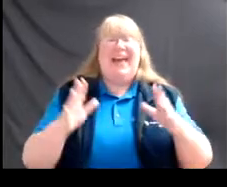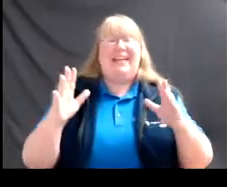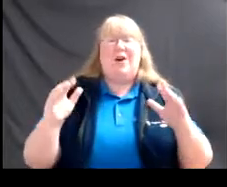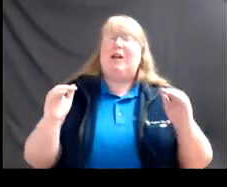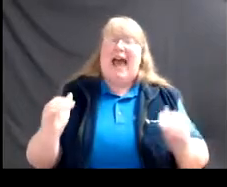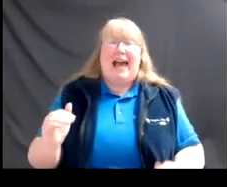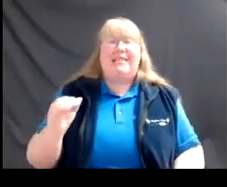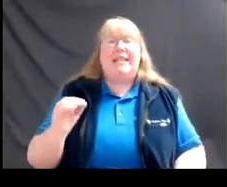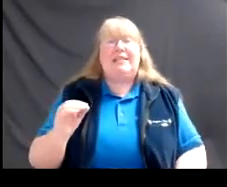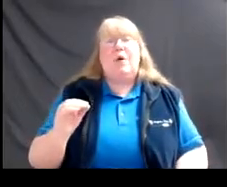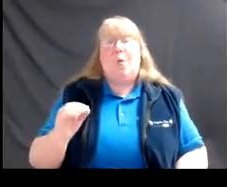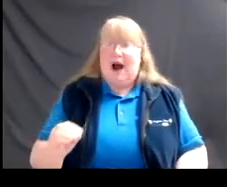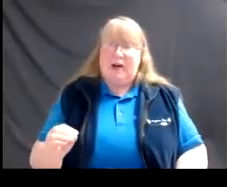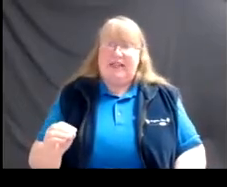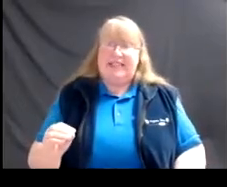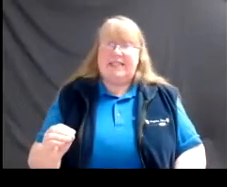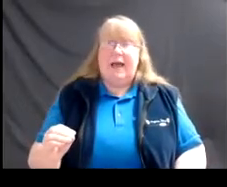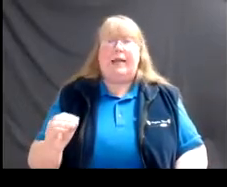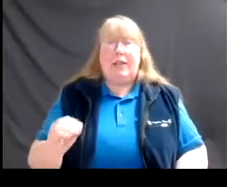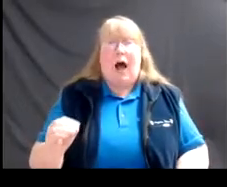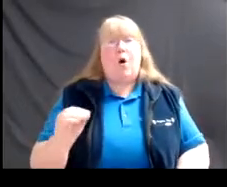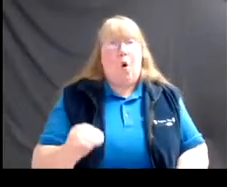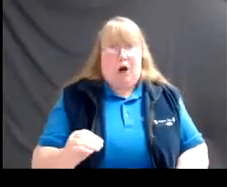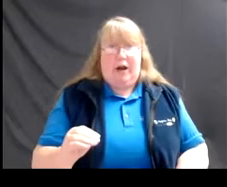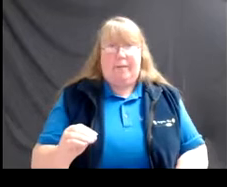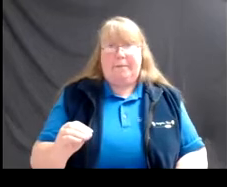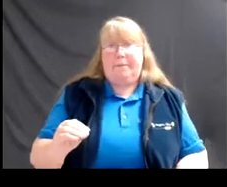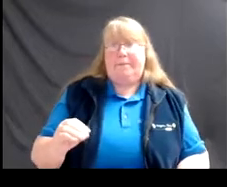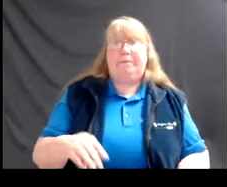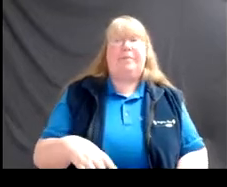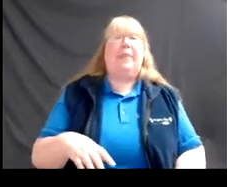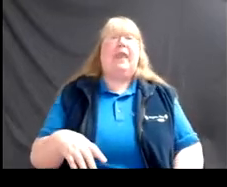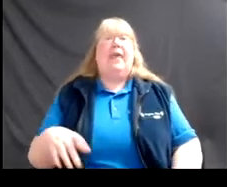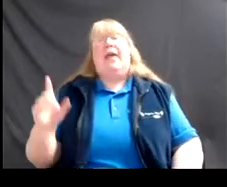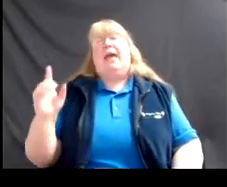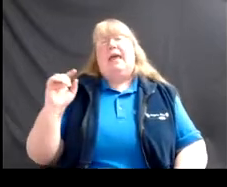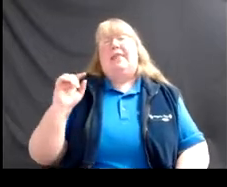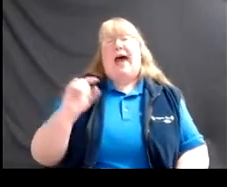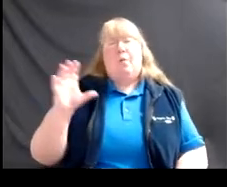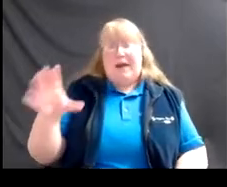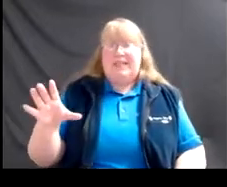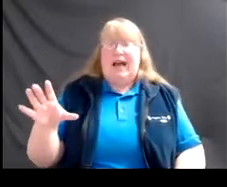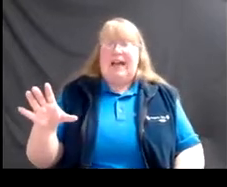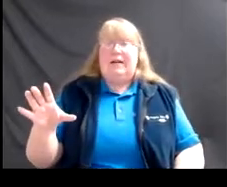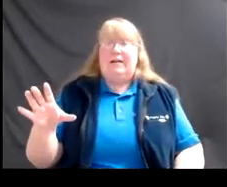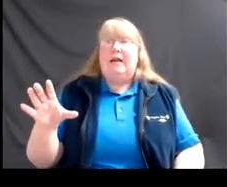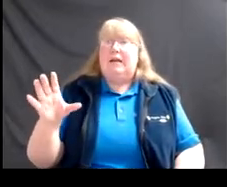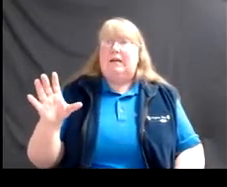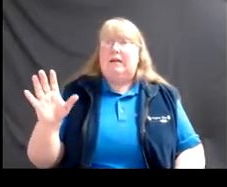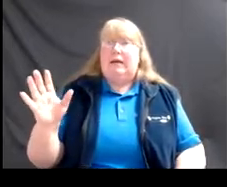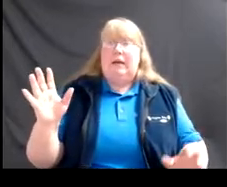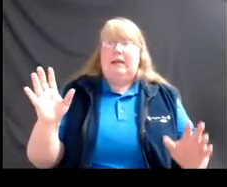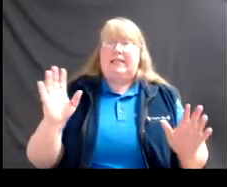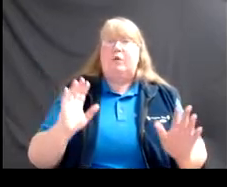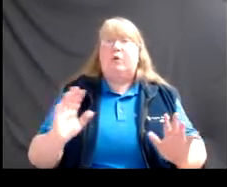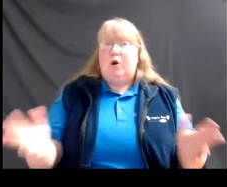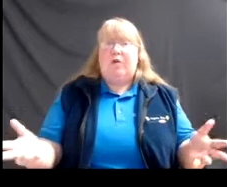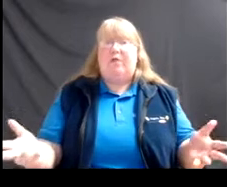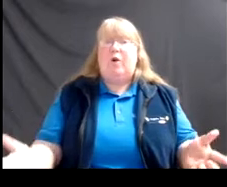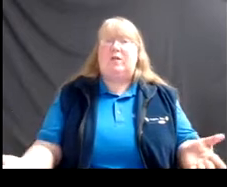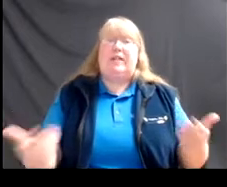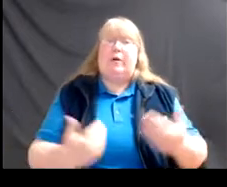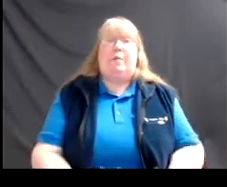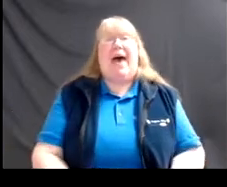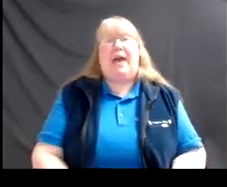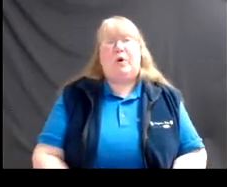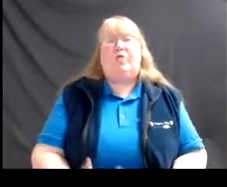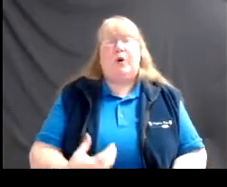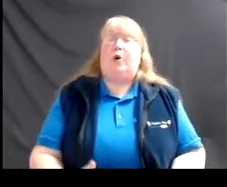it's called AccessWireless.org. That website lets you look for phones that are compatible for your